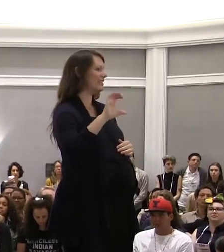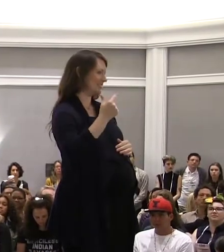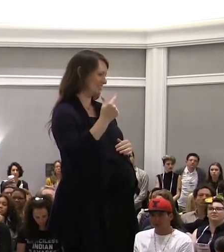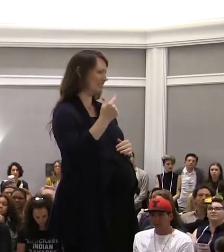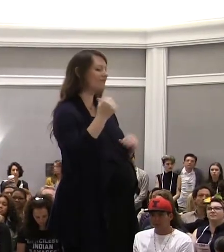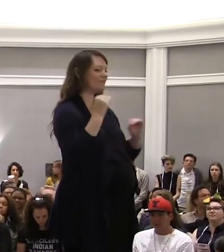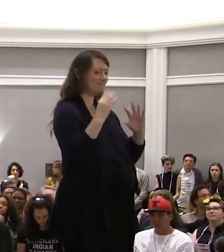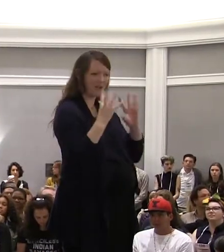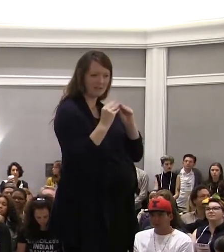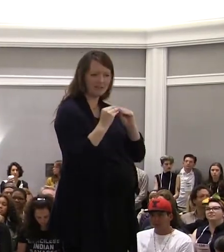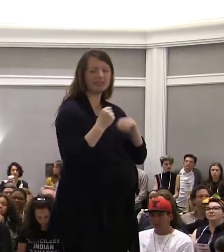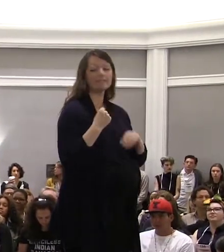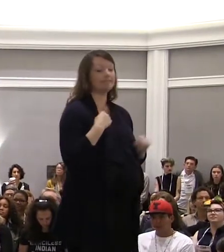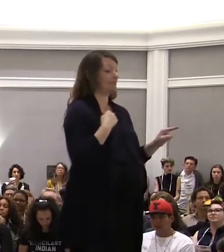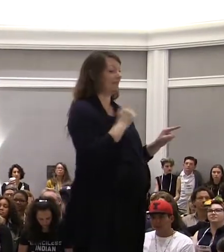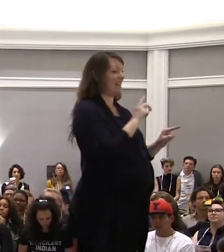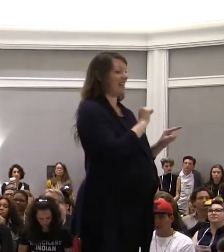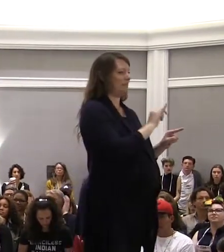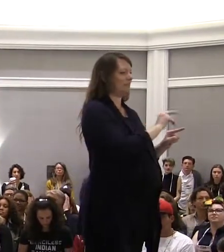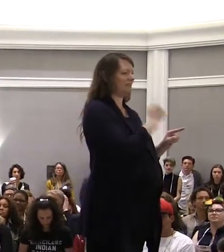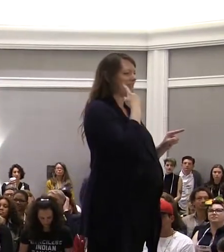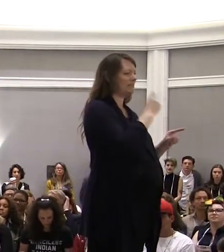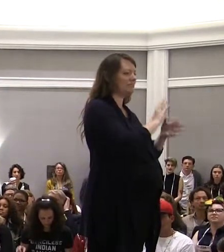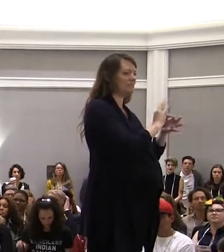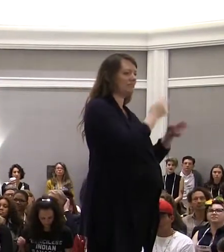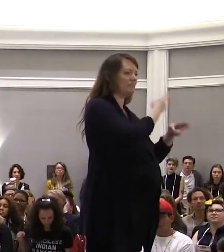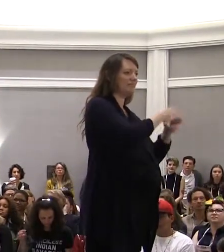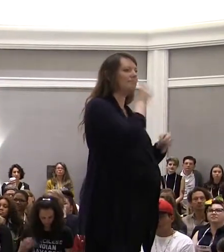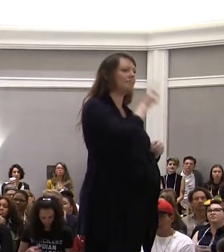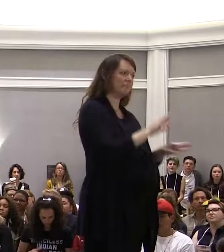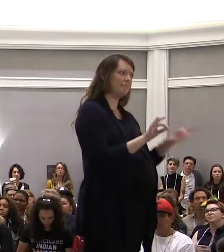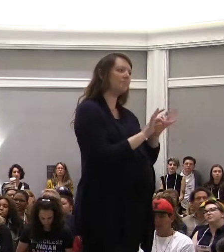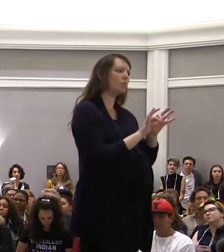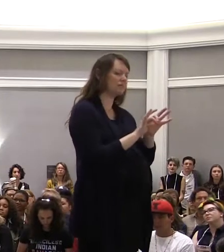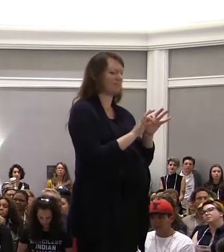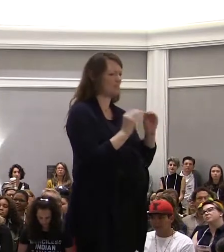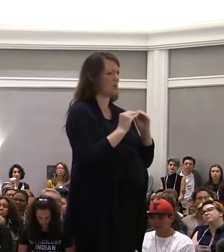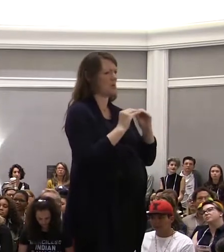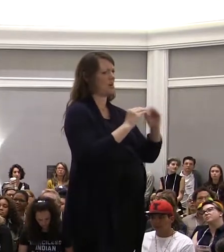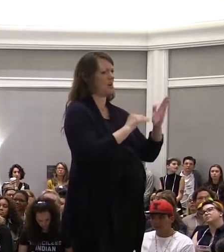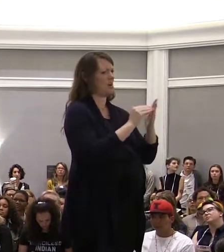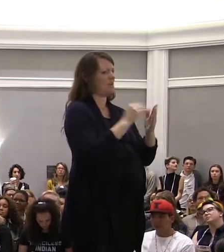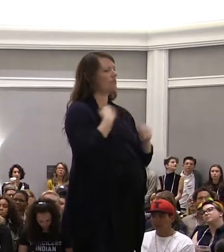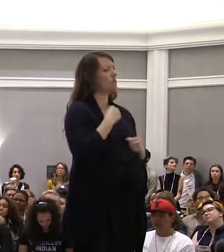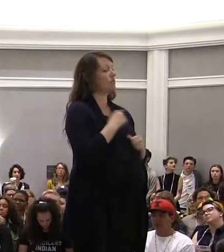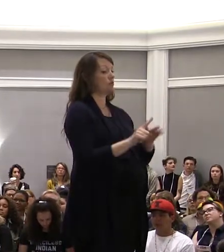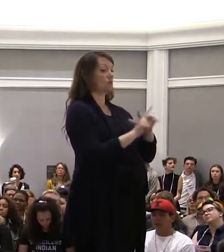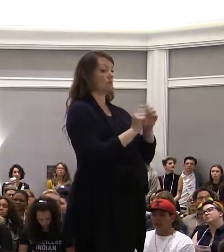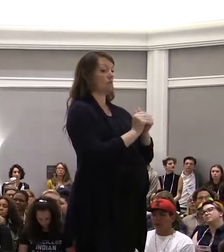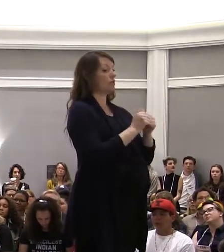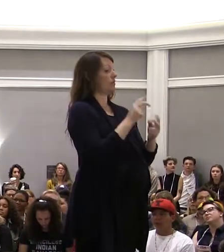And what Adam said is particularly important, because increasingly we're showing up with both our personal and professional selves